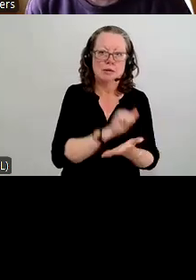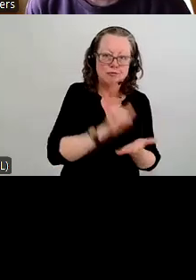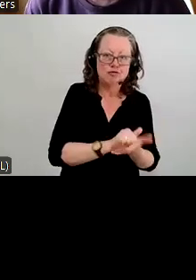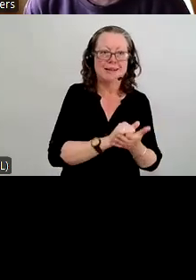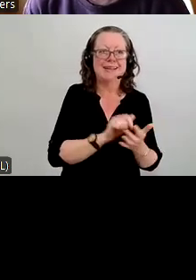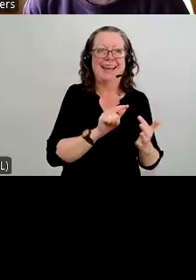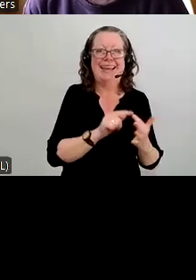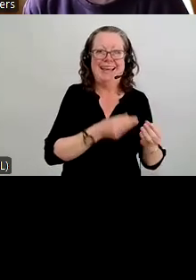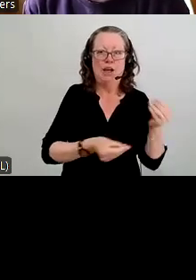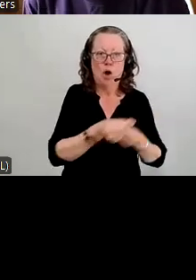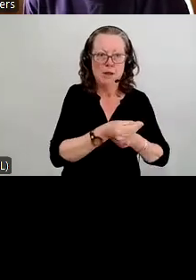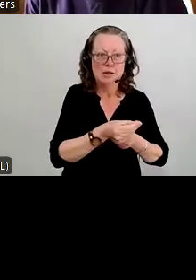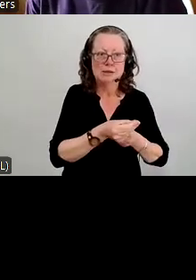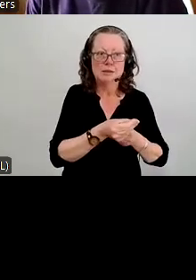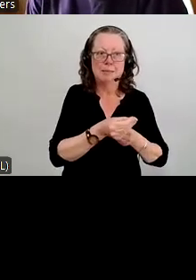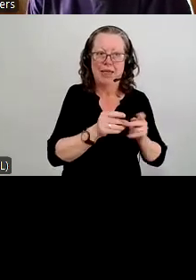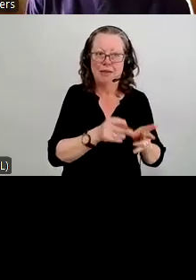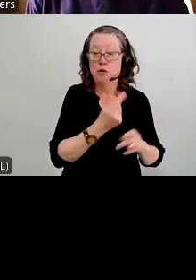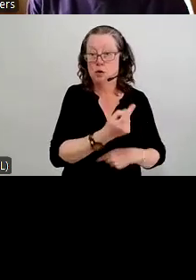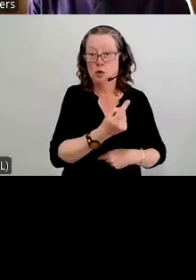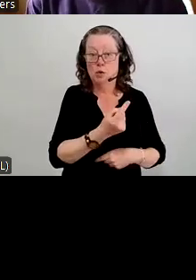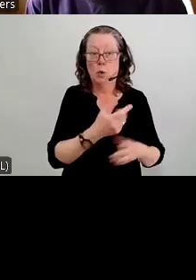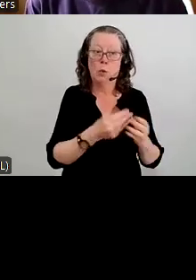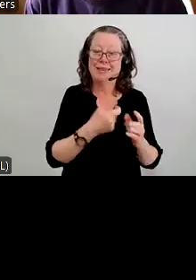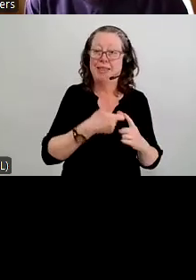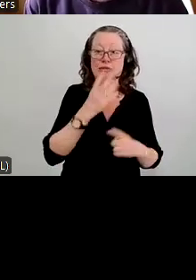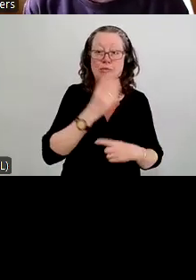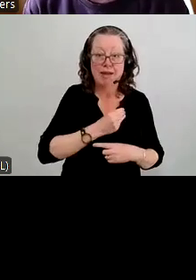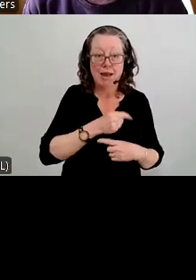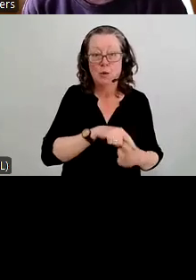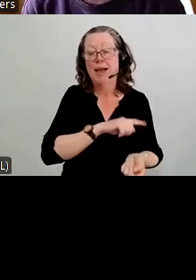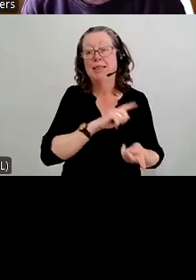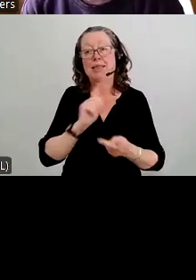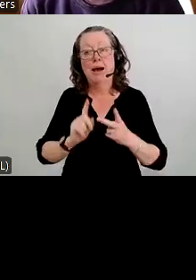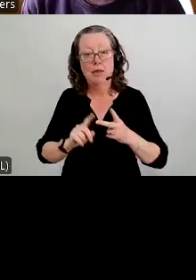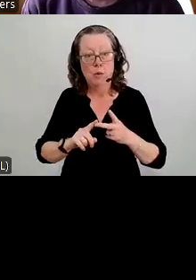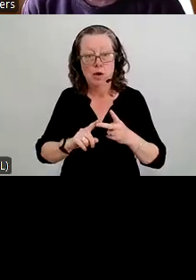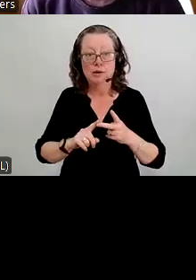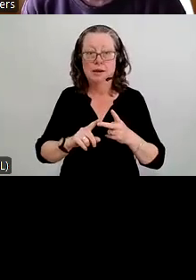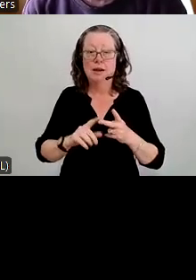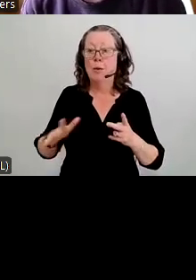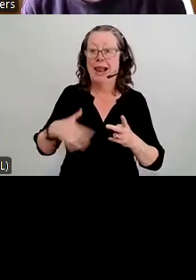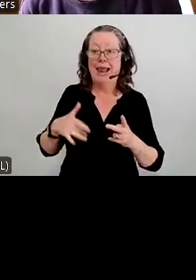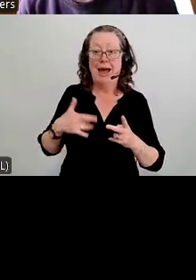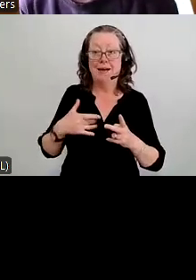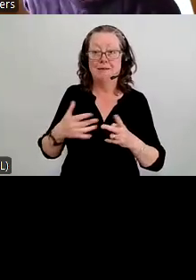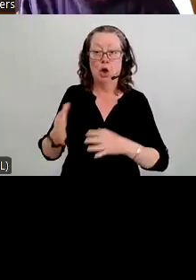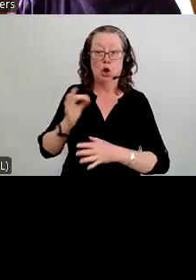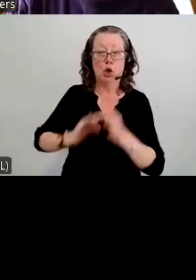very different one where it's just questions. You come along, ask your questions, and Dean and somebody else,- who else is it?-